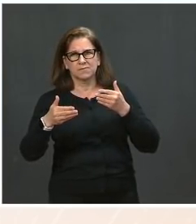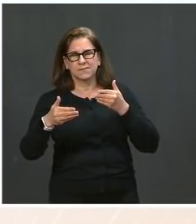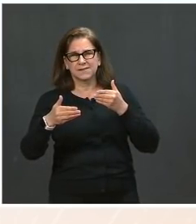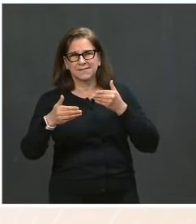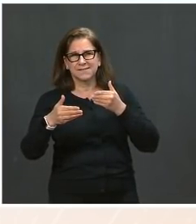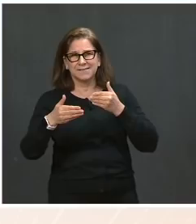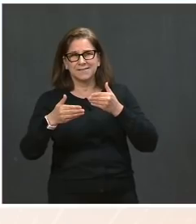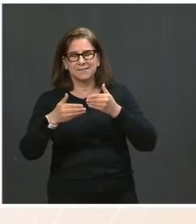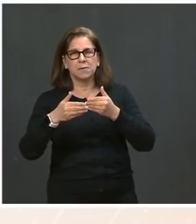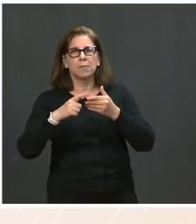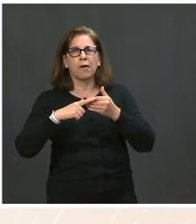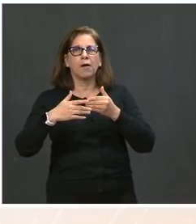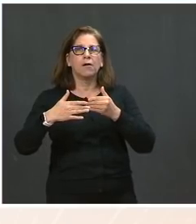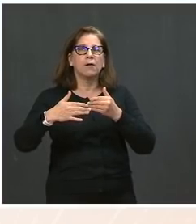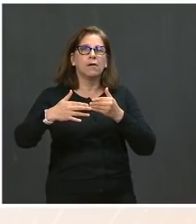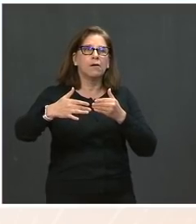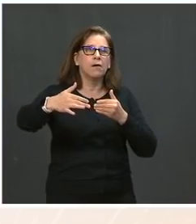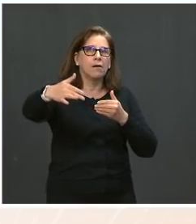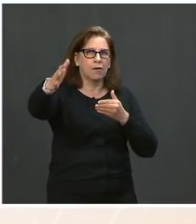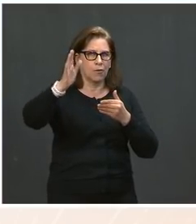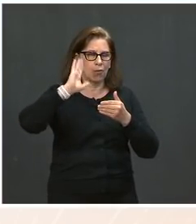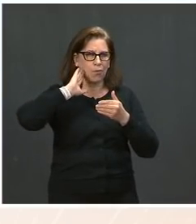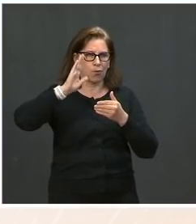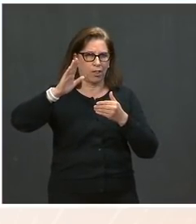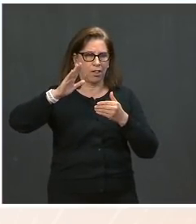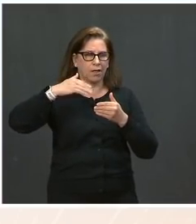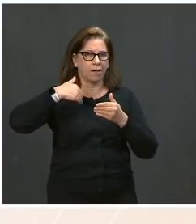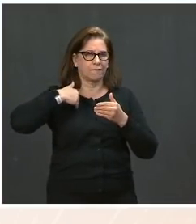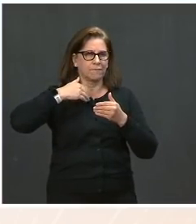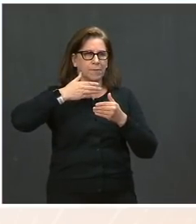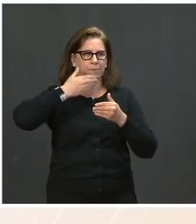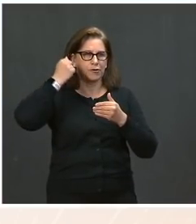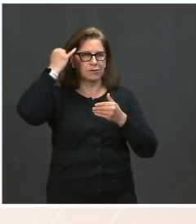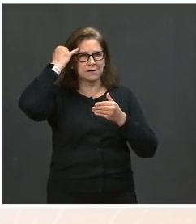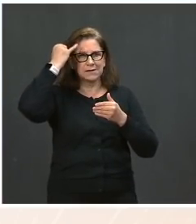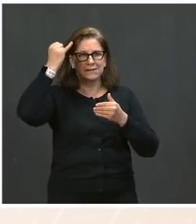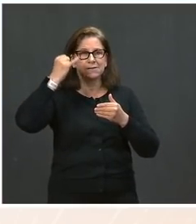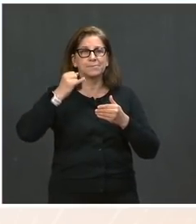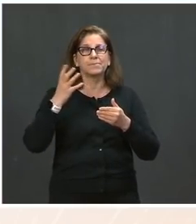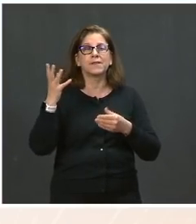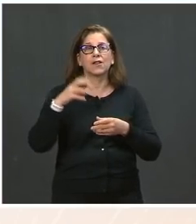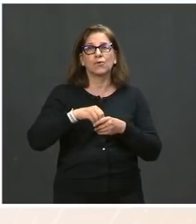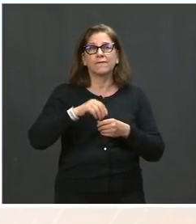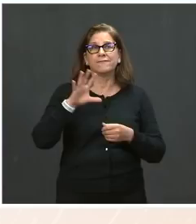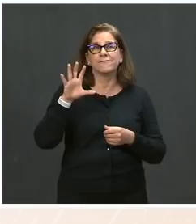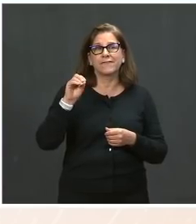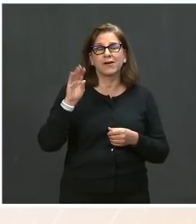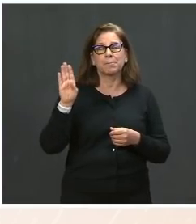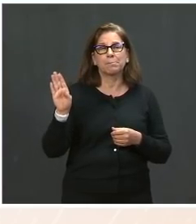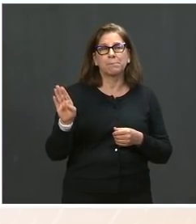The President has also proposed -- included, I should say -- $50 billion to create an office at the Commerce Department